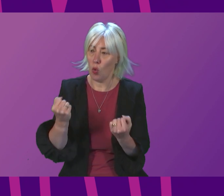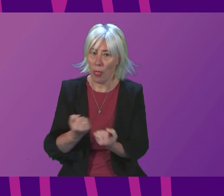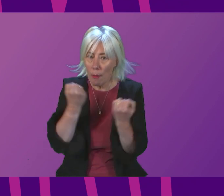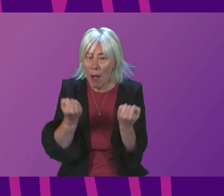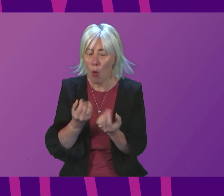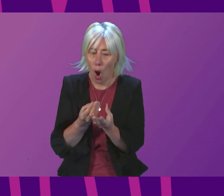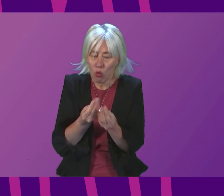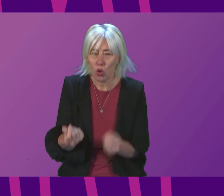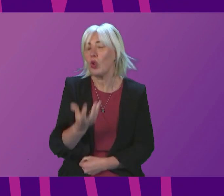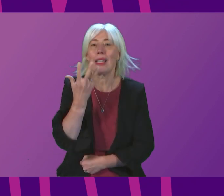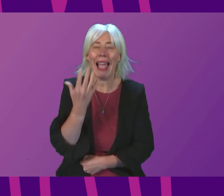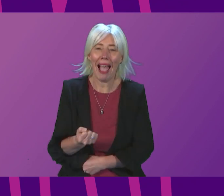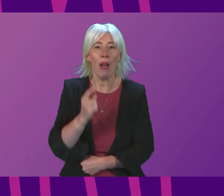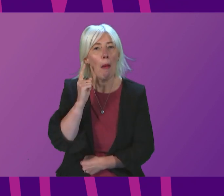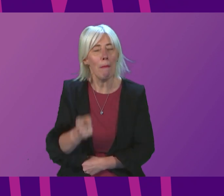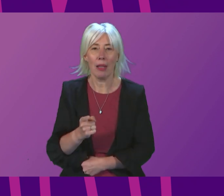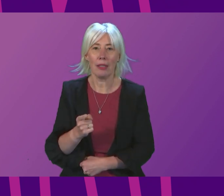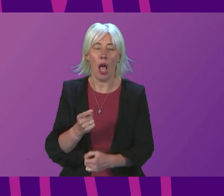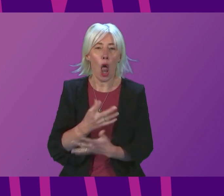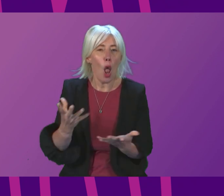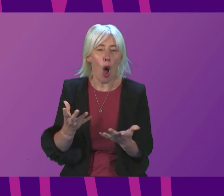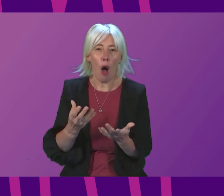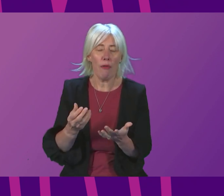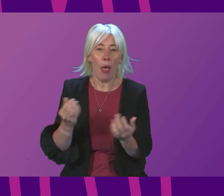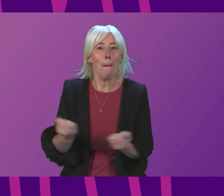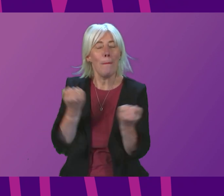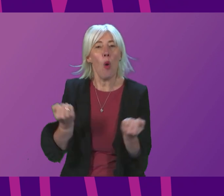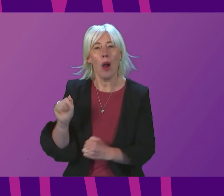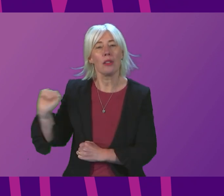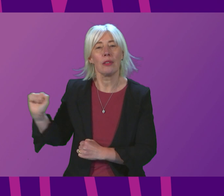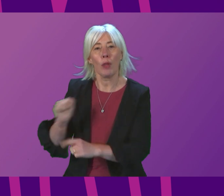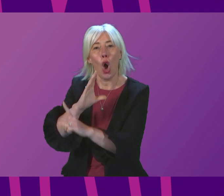have, but as long as so many of those levers lie with a Conservative Government at Westminster,